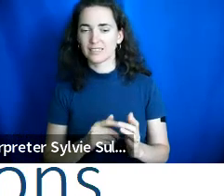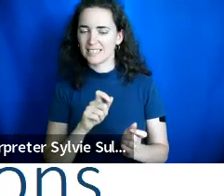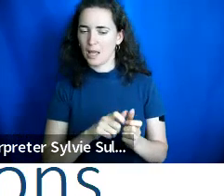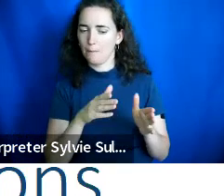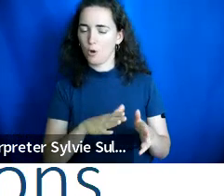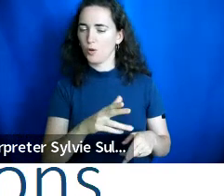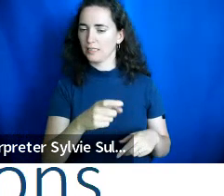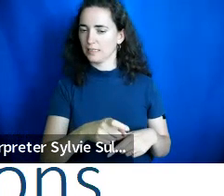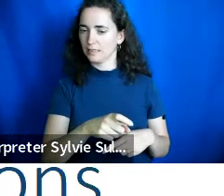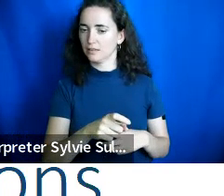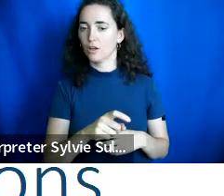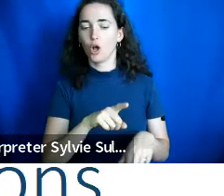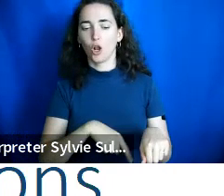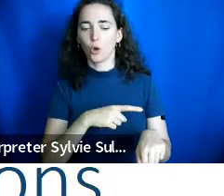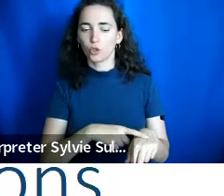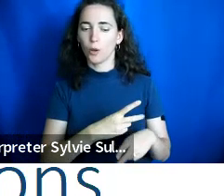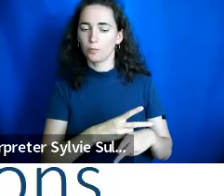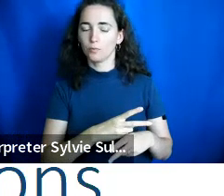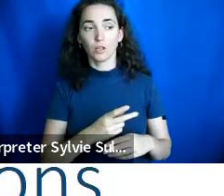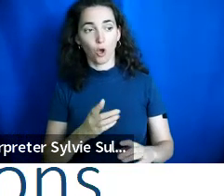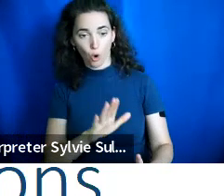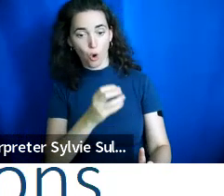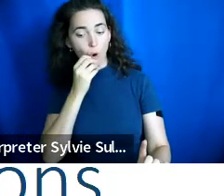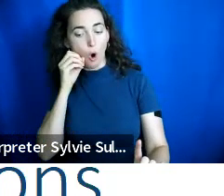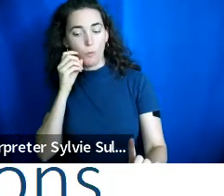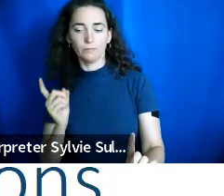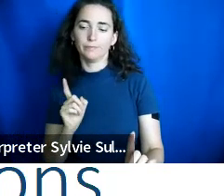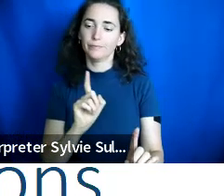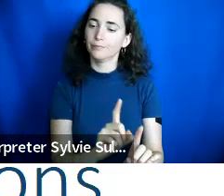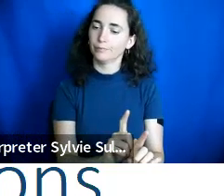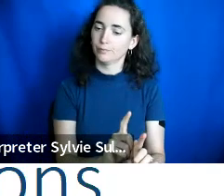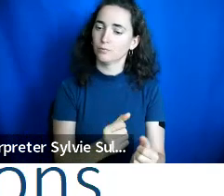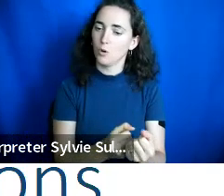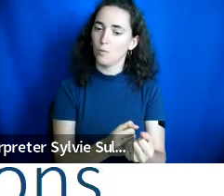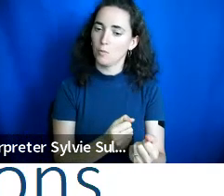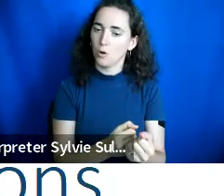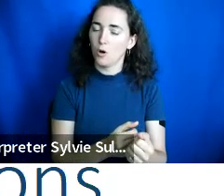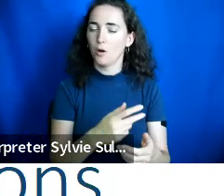It is long term personal care services in a person's home there's no wait for this.